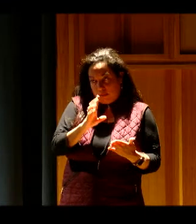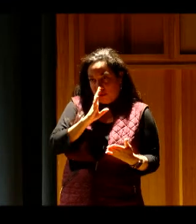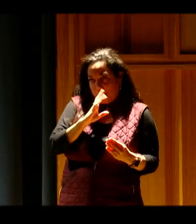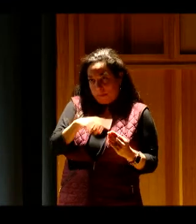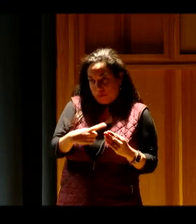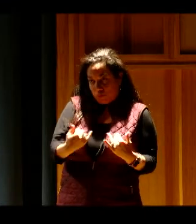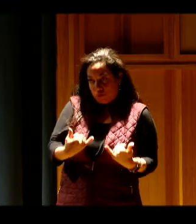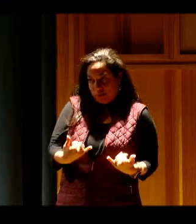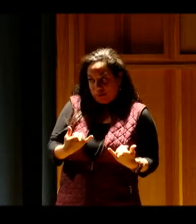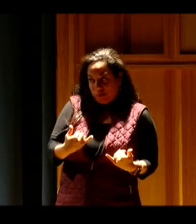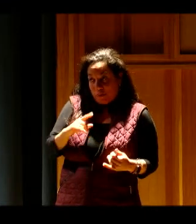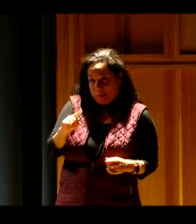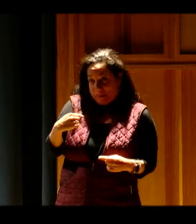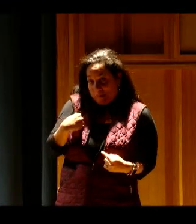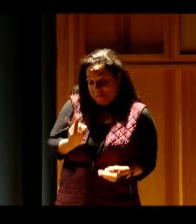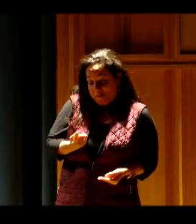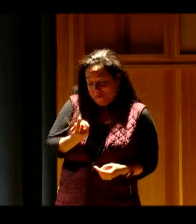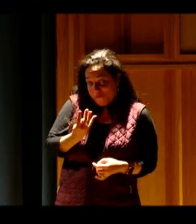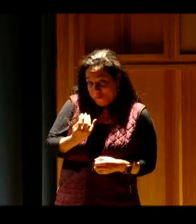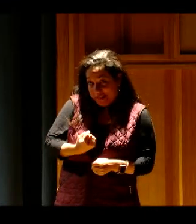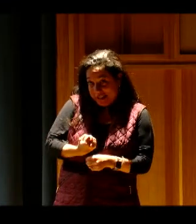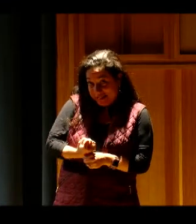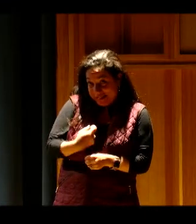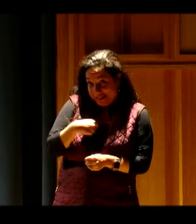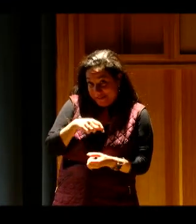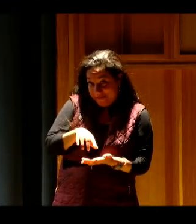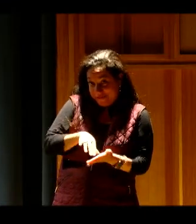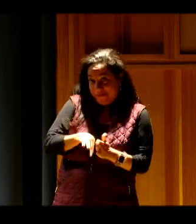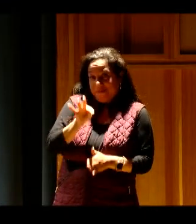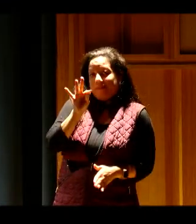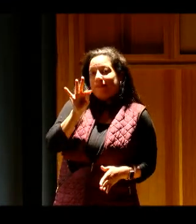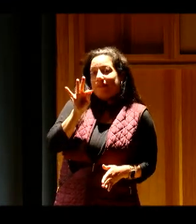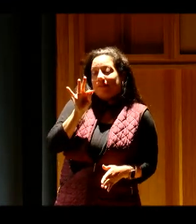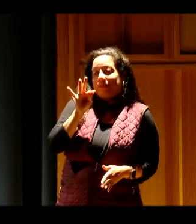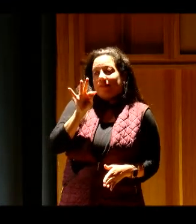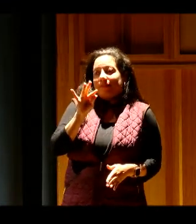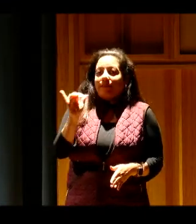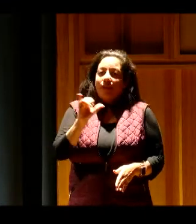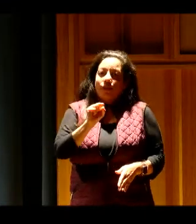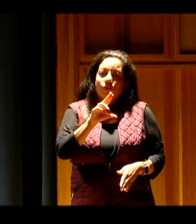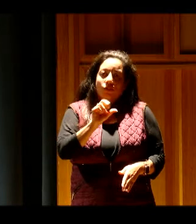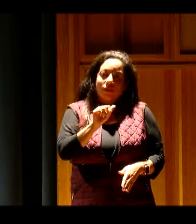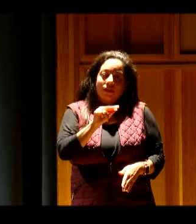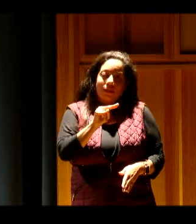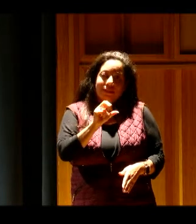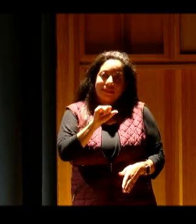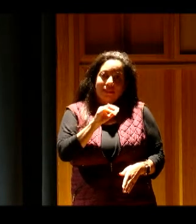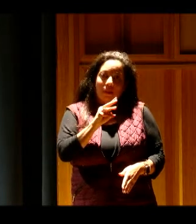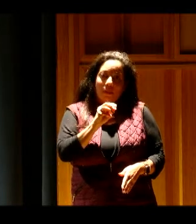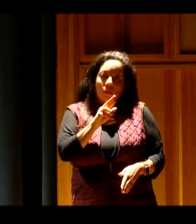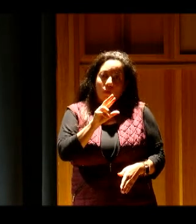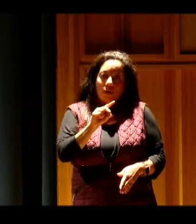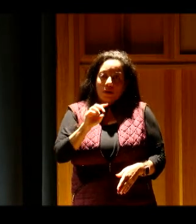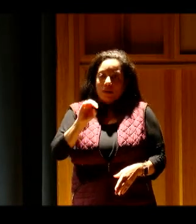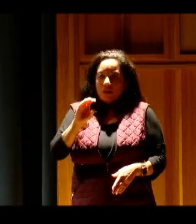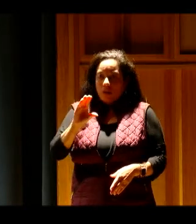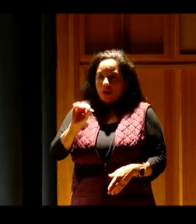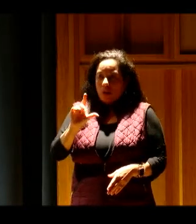It's only in the last few years that I've discovered the likes of Suzanne Simard, much of the ecology that you've been talking about today.